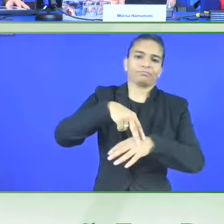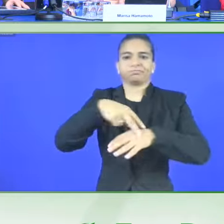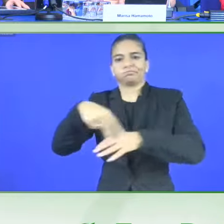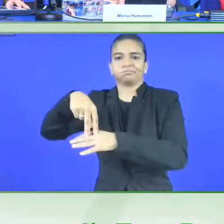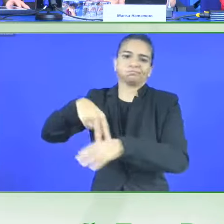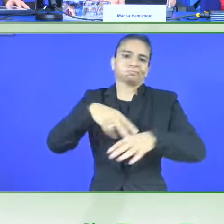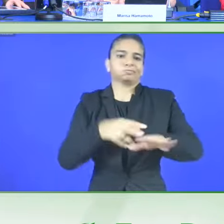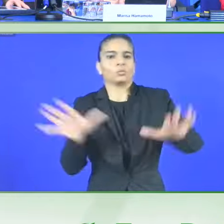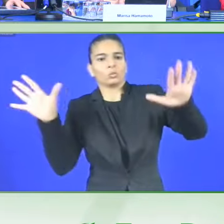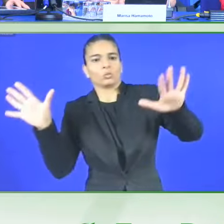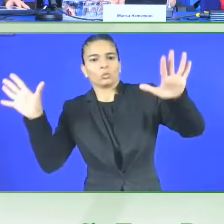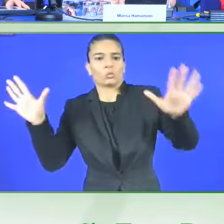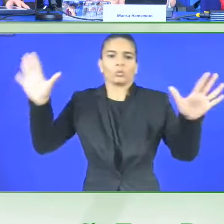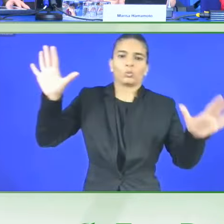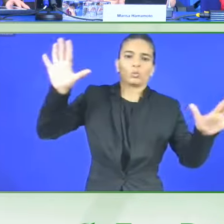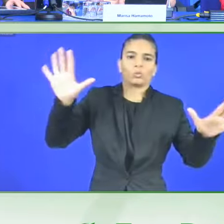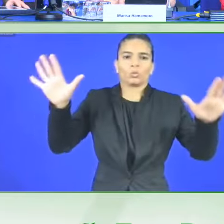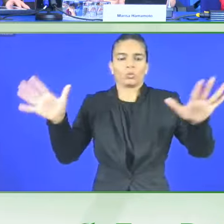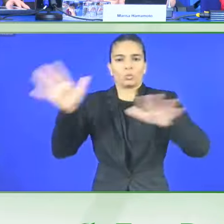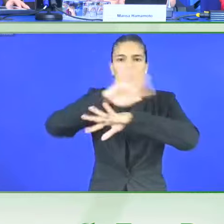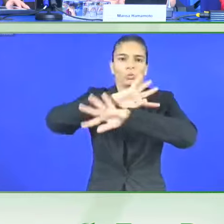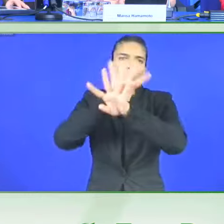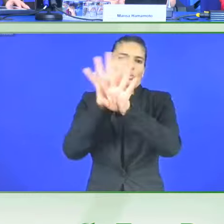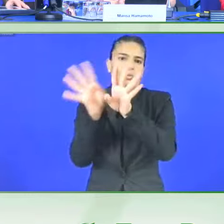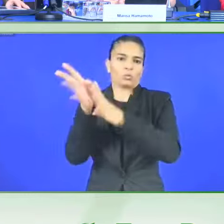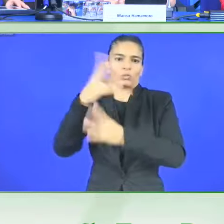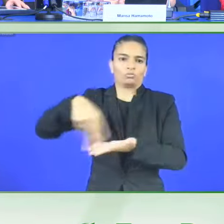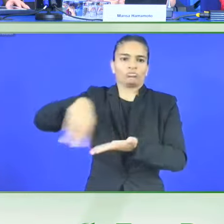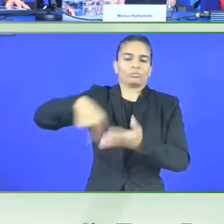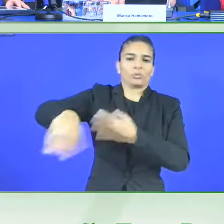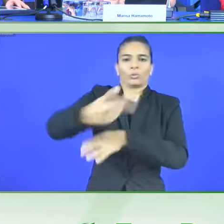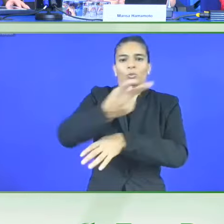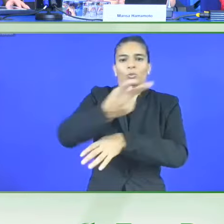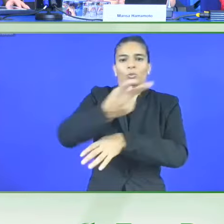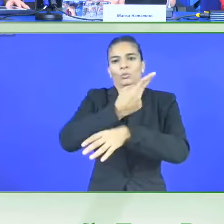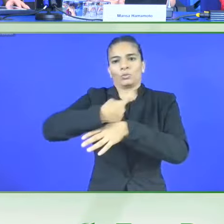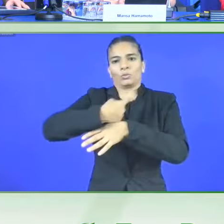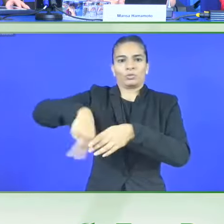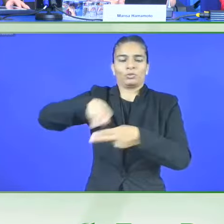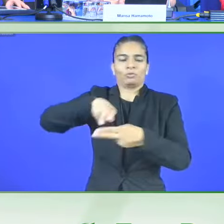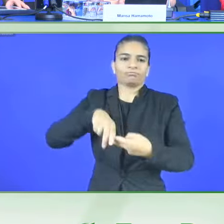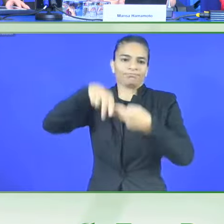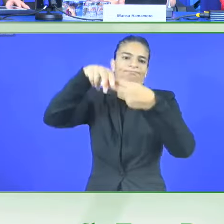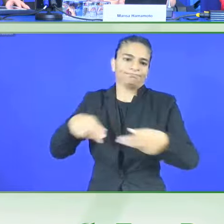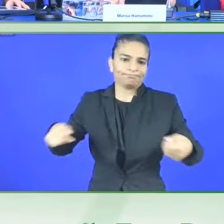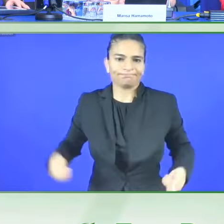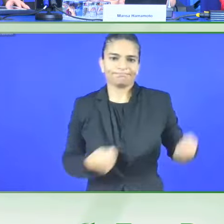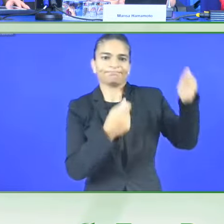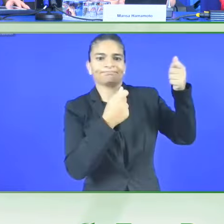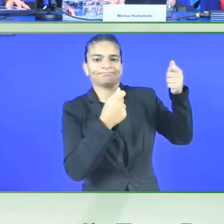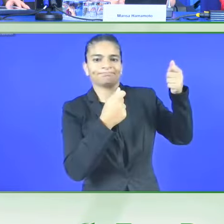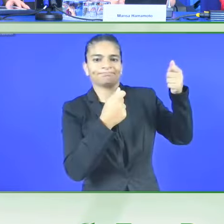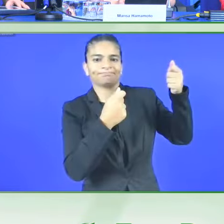It is your stage, and yes.